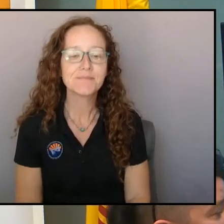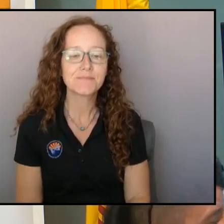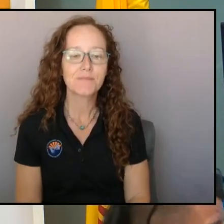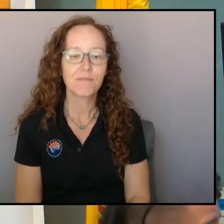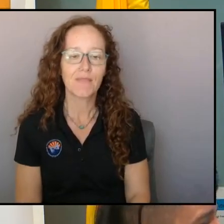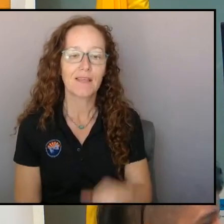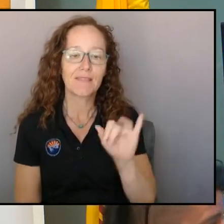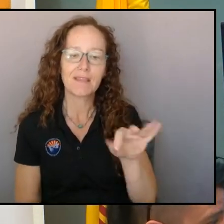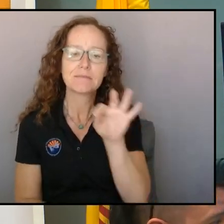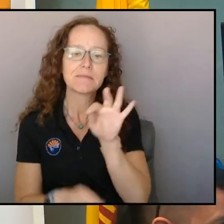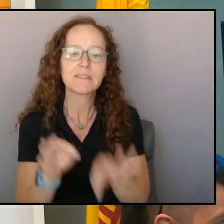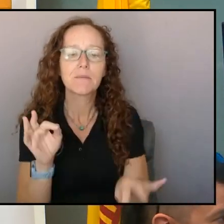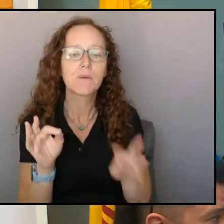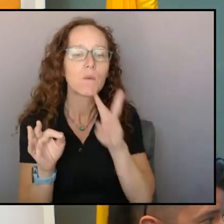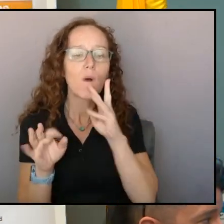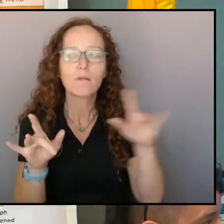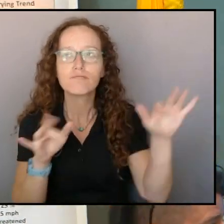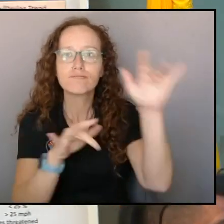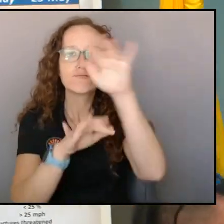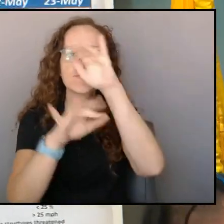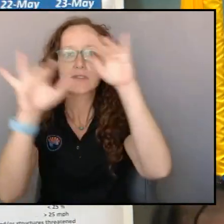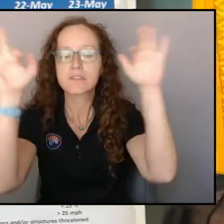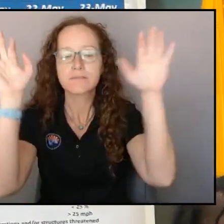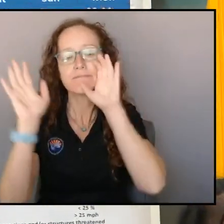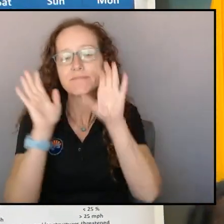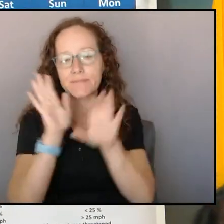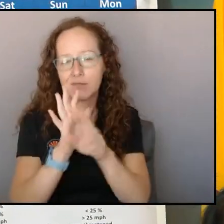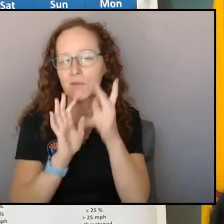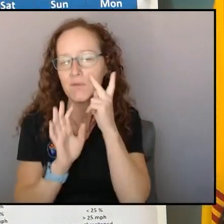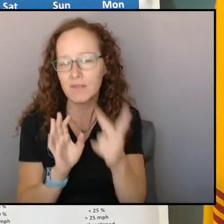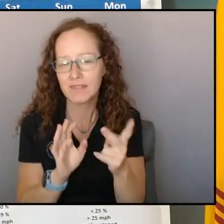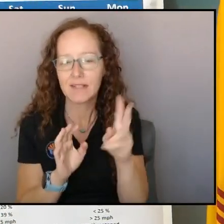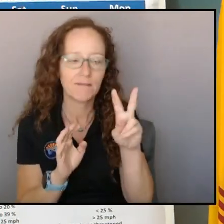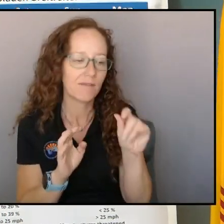vapor imagery. We've seen this before. So remember this is